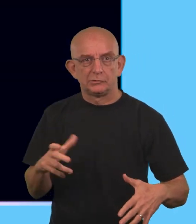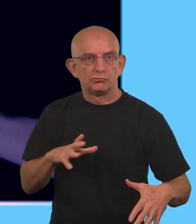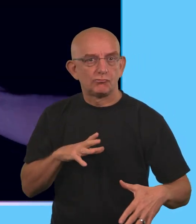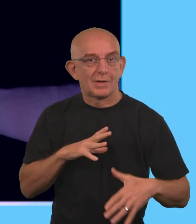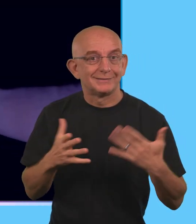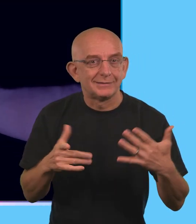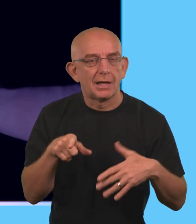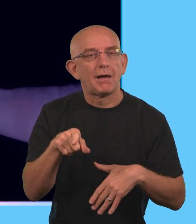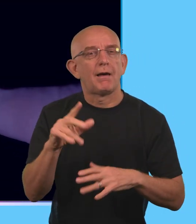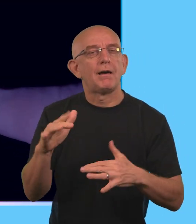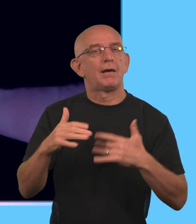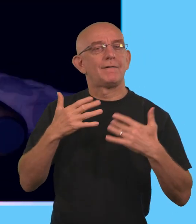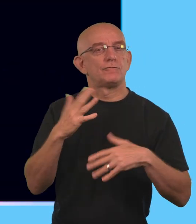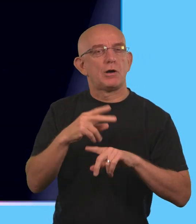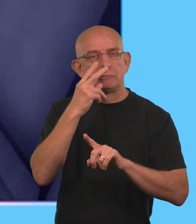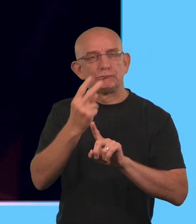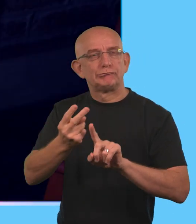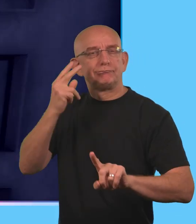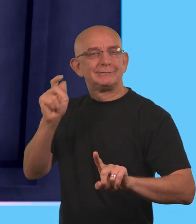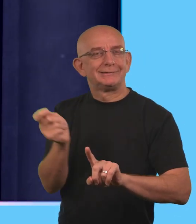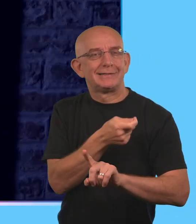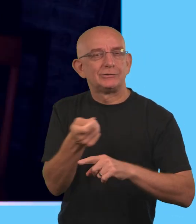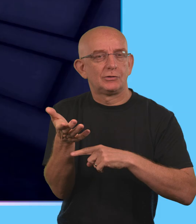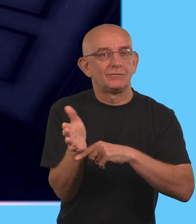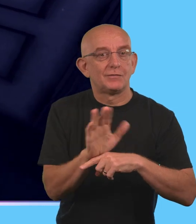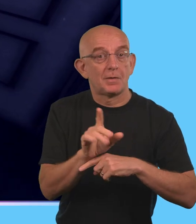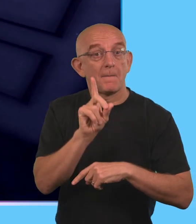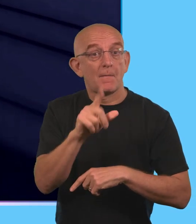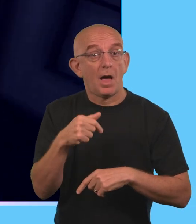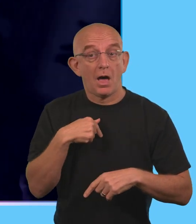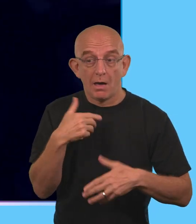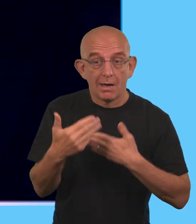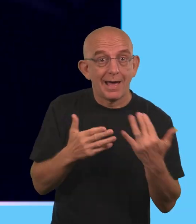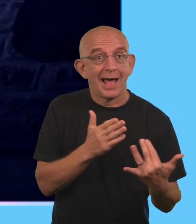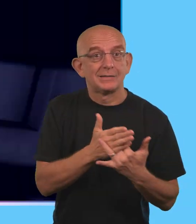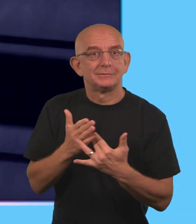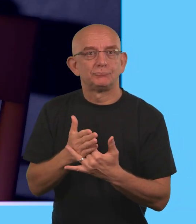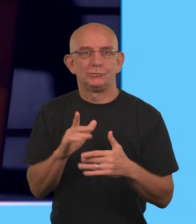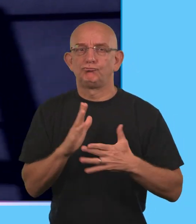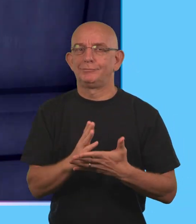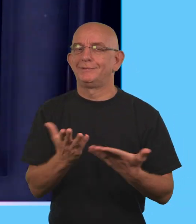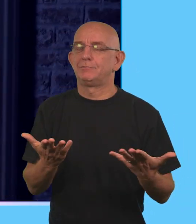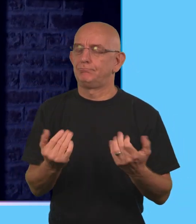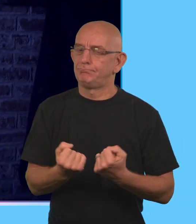Our game is inspired by retro slasher classics, but our approach to accessibility is emphatically modern.